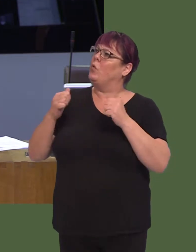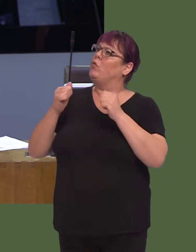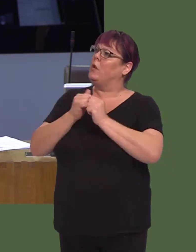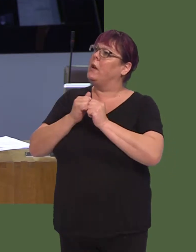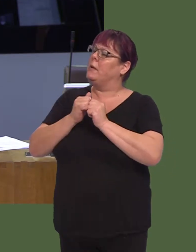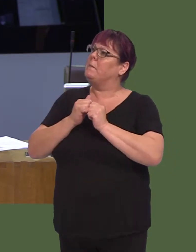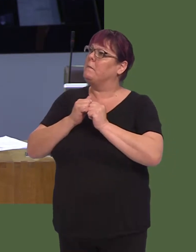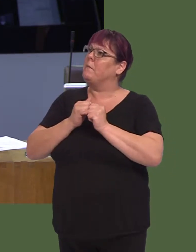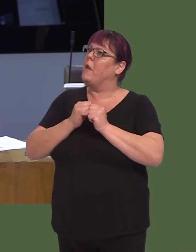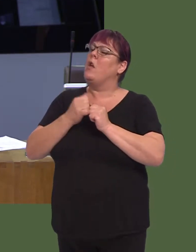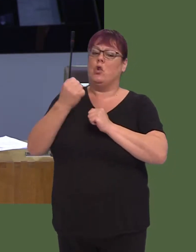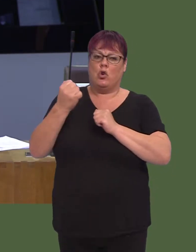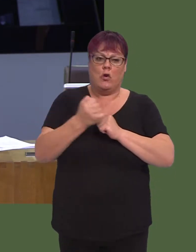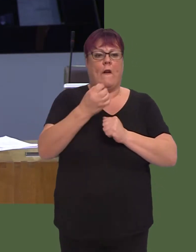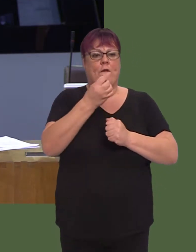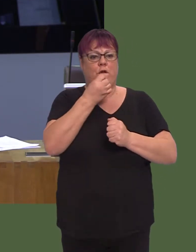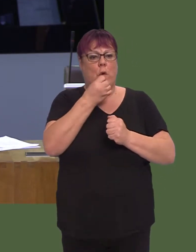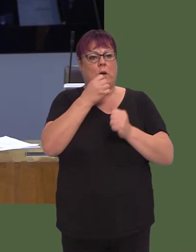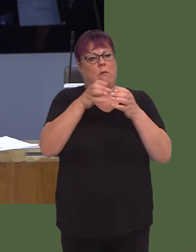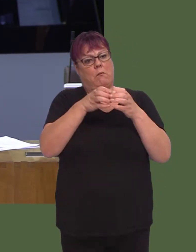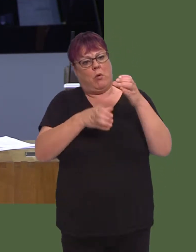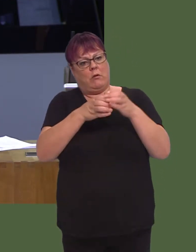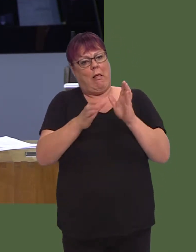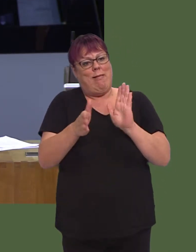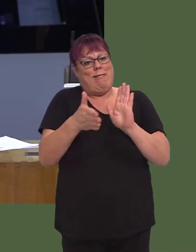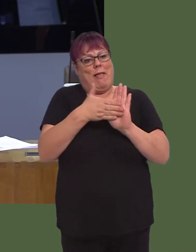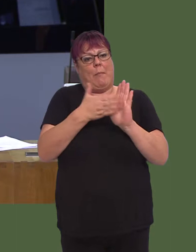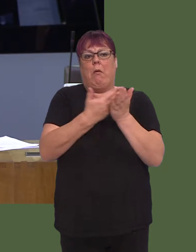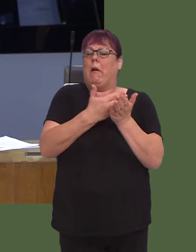Do you agree that, as a matter of course, there should be clear labelling for food products